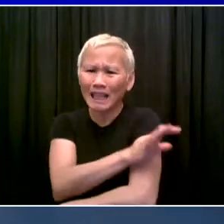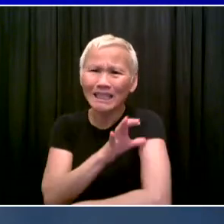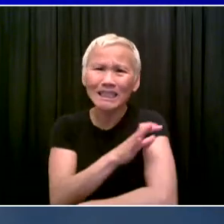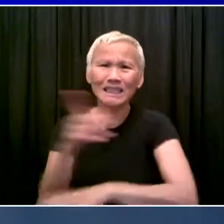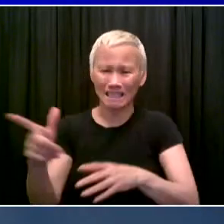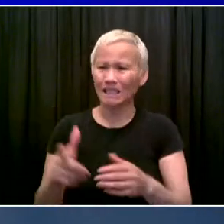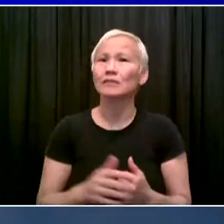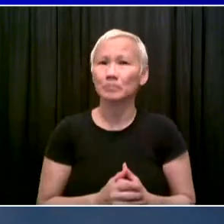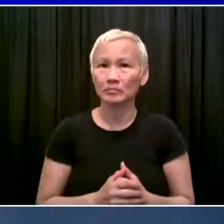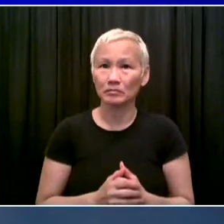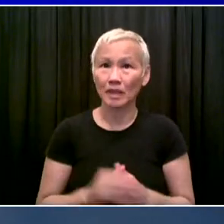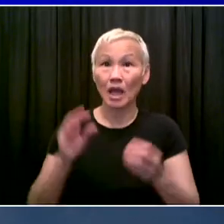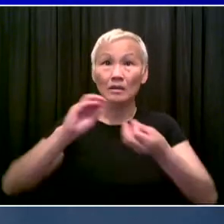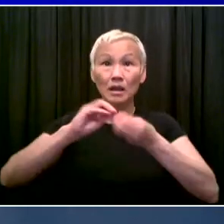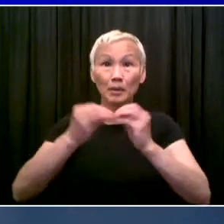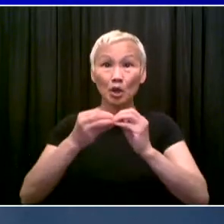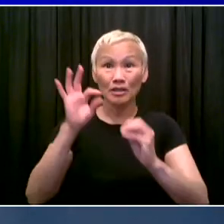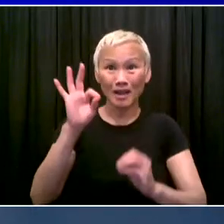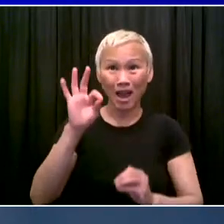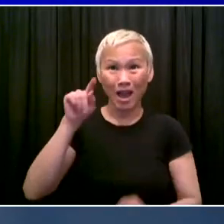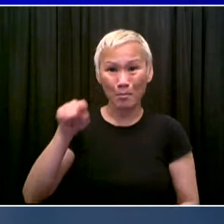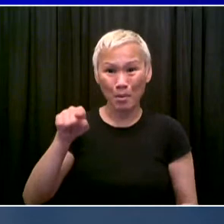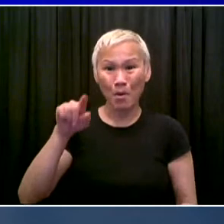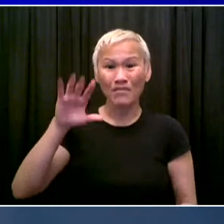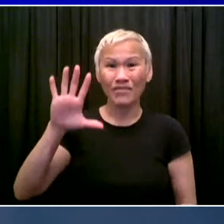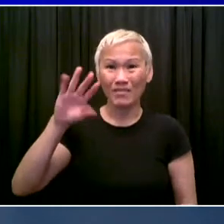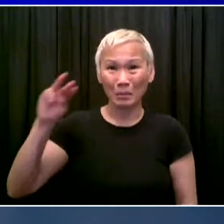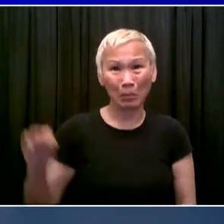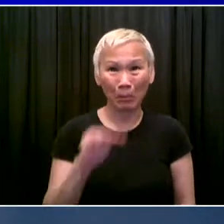CORPS, EVERYONE IS IN PART OF